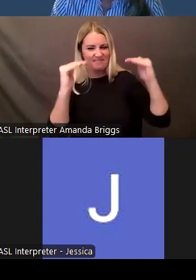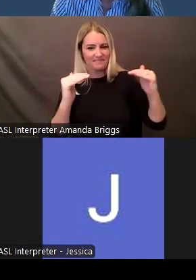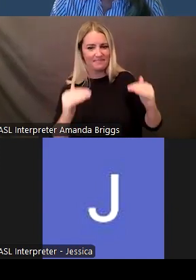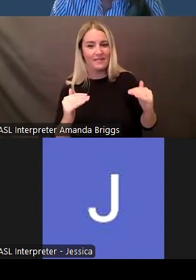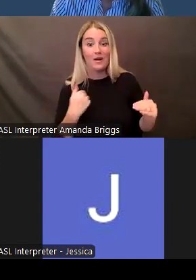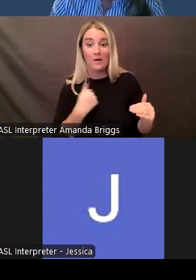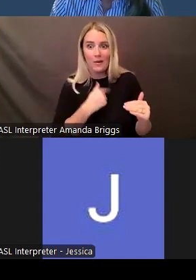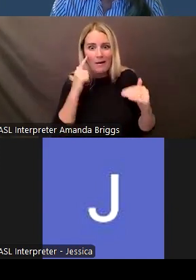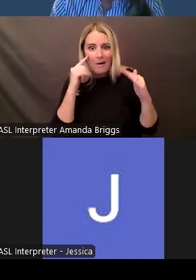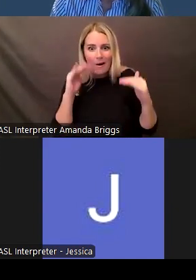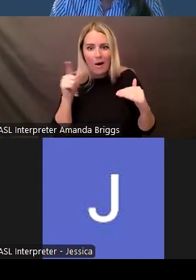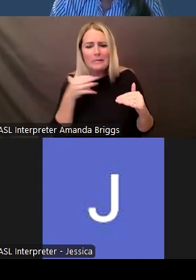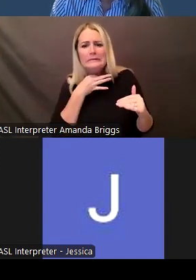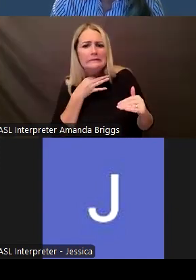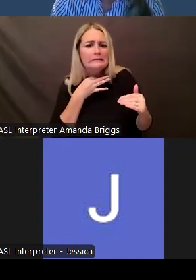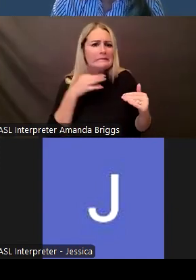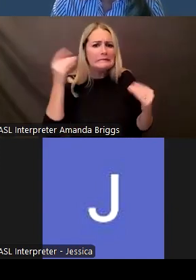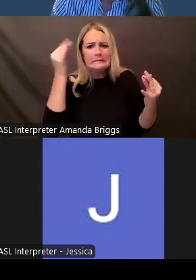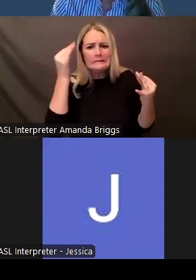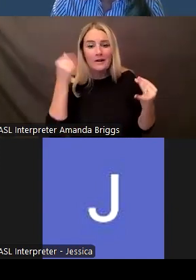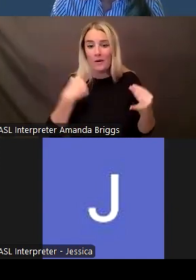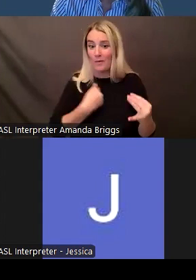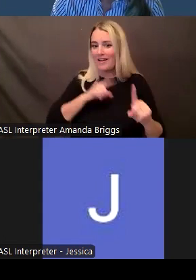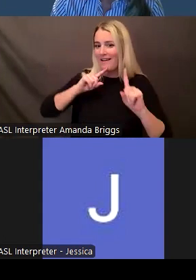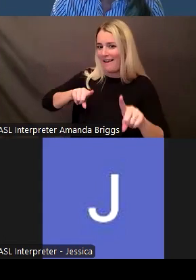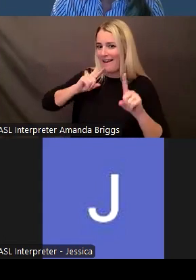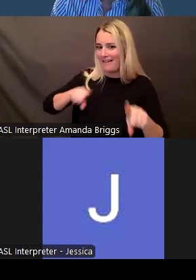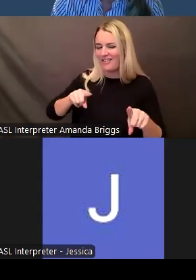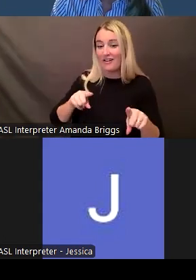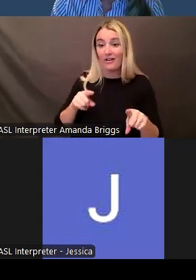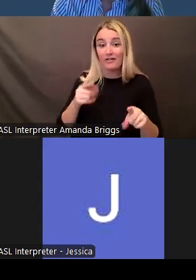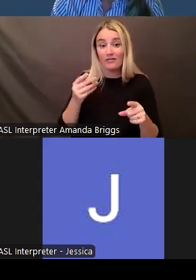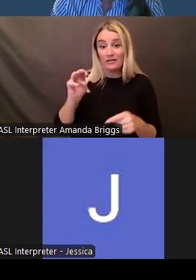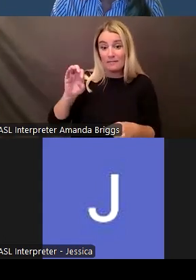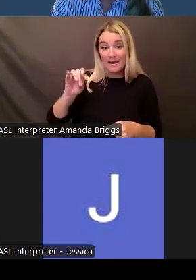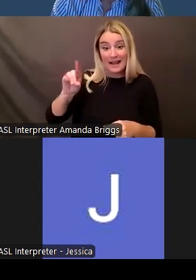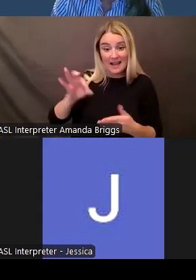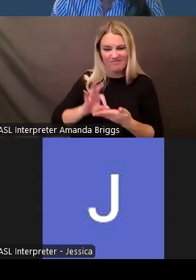for you about Medicaid and the changes that are coming over the next few years. We're hoping to help you answer: